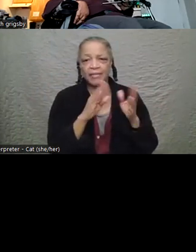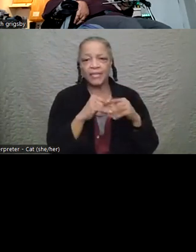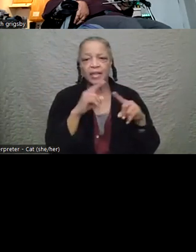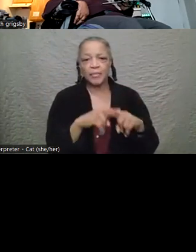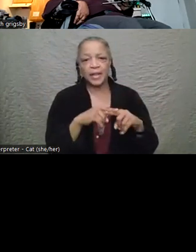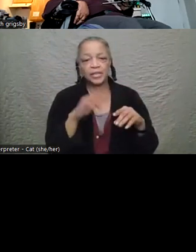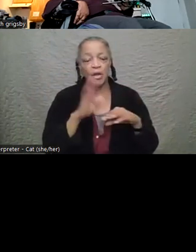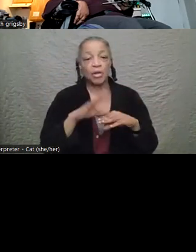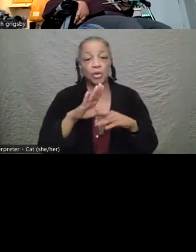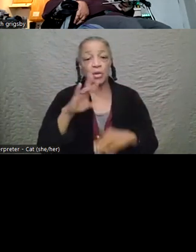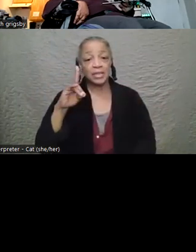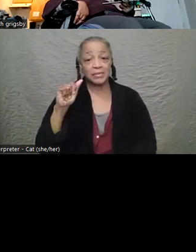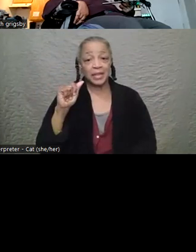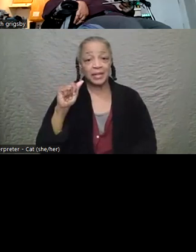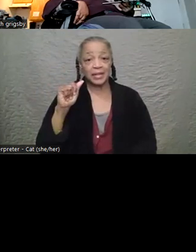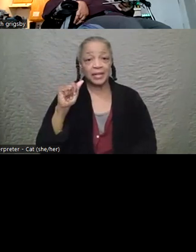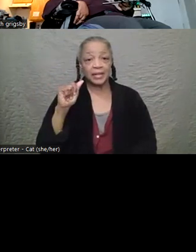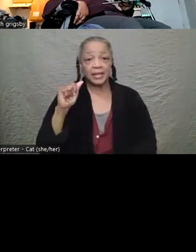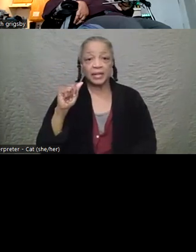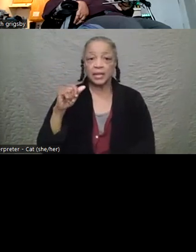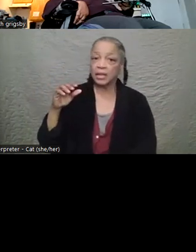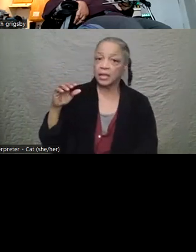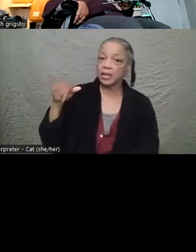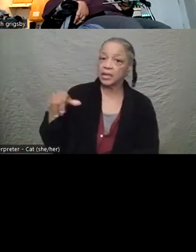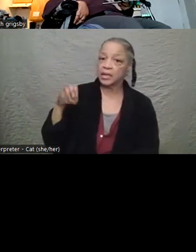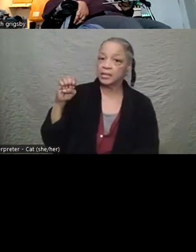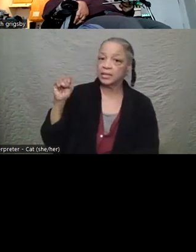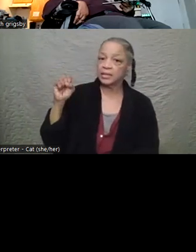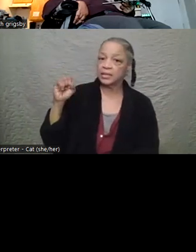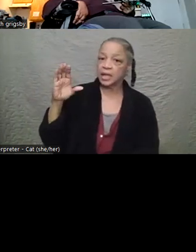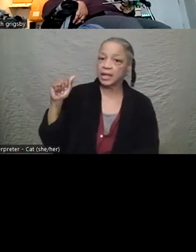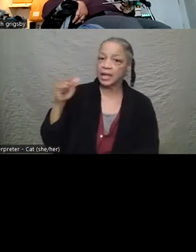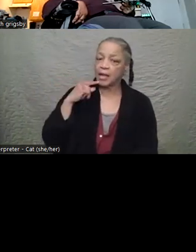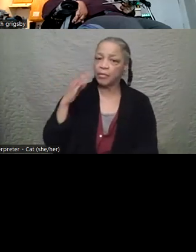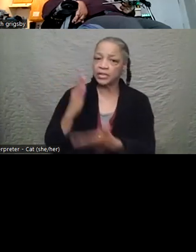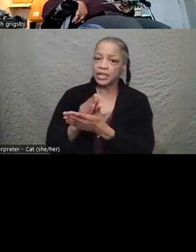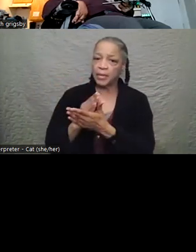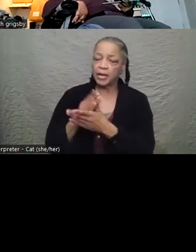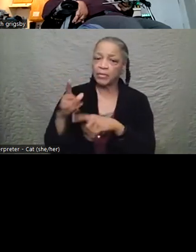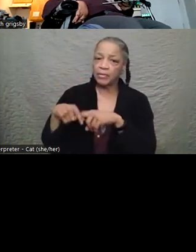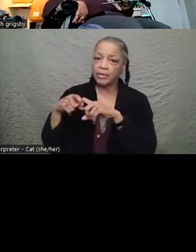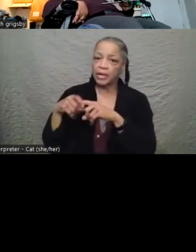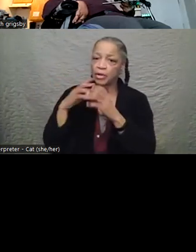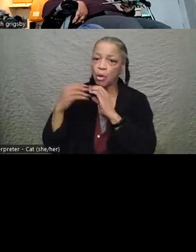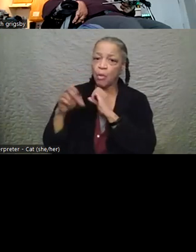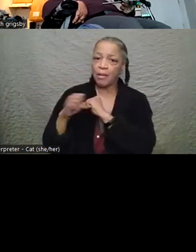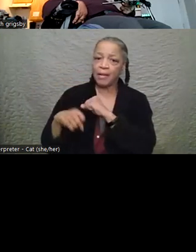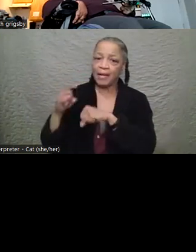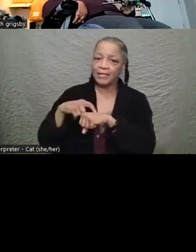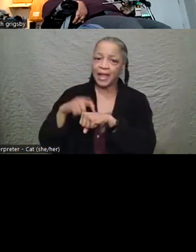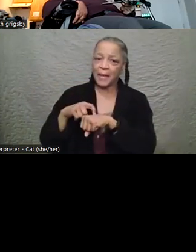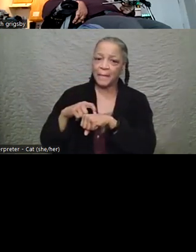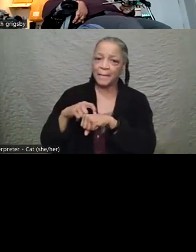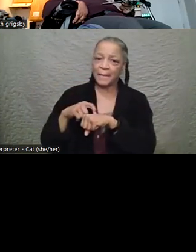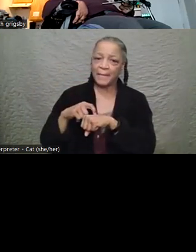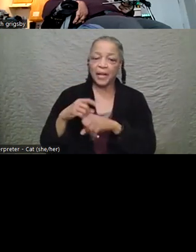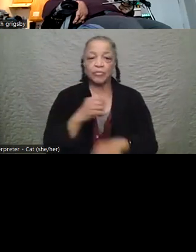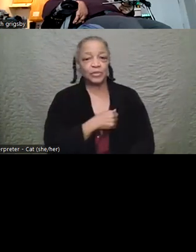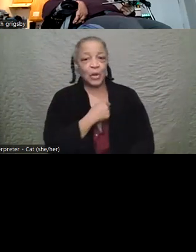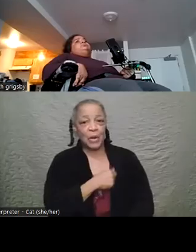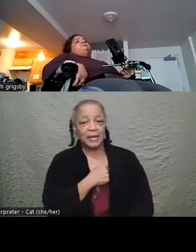I will stop you there so we don't run out of time, thank you for your